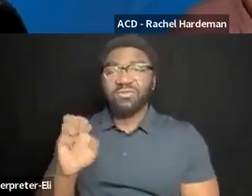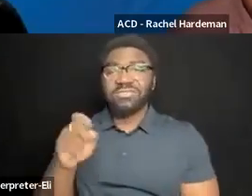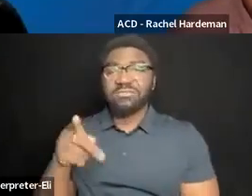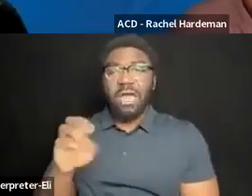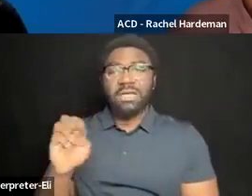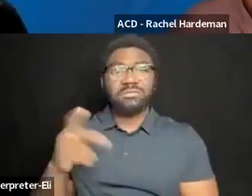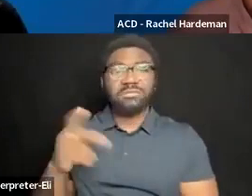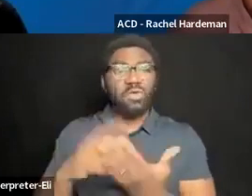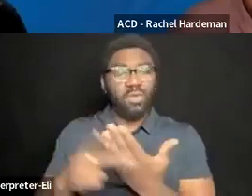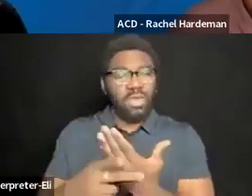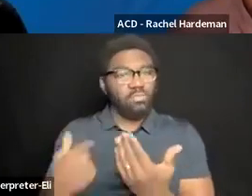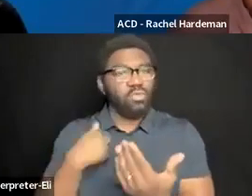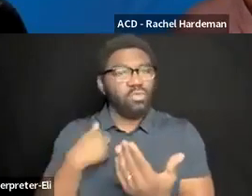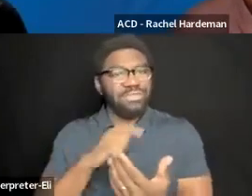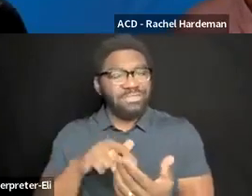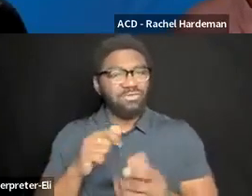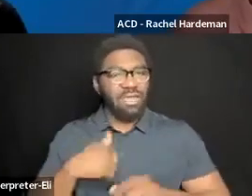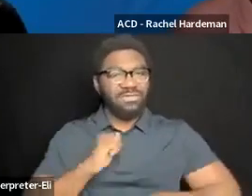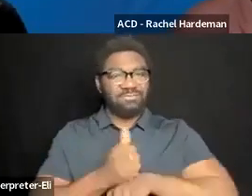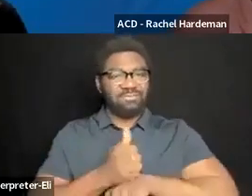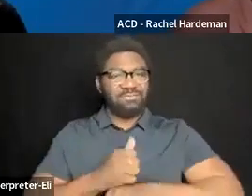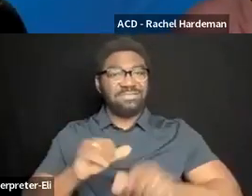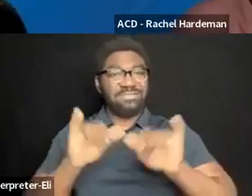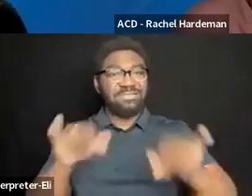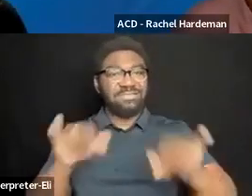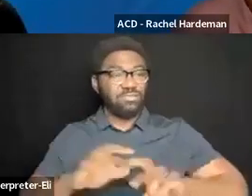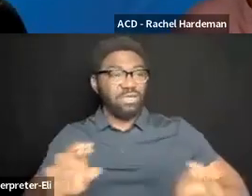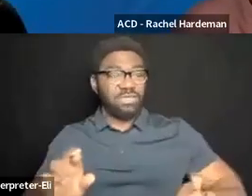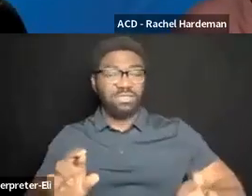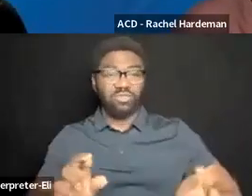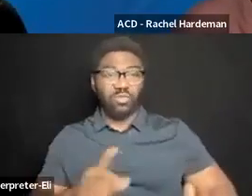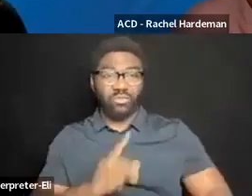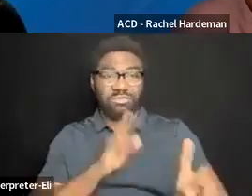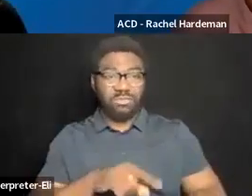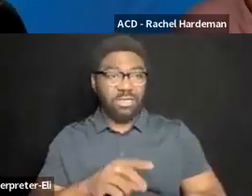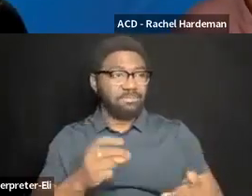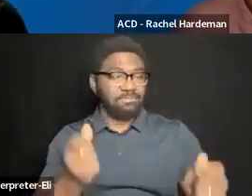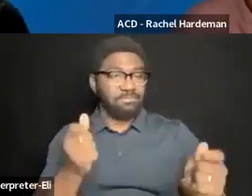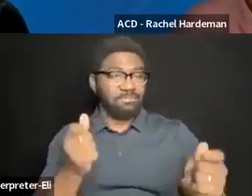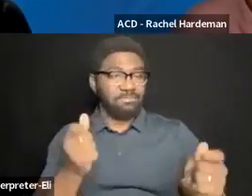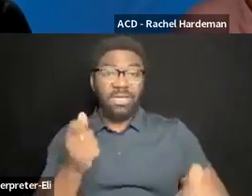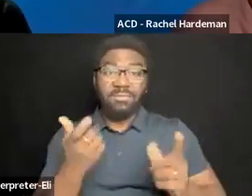that allows people to be ready to respond, and those responders may have to come from the centers, right?